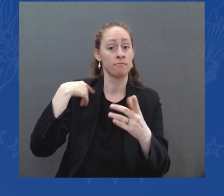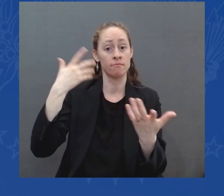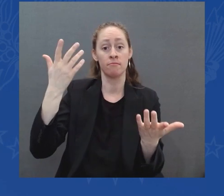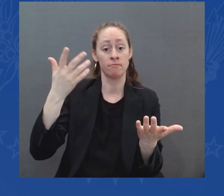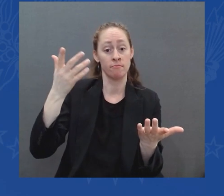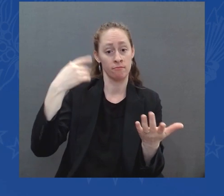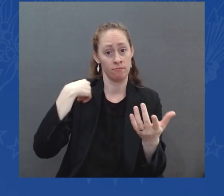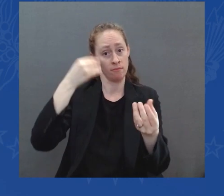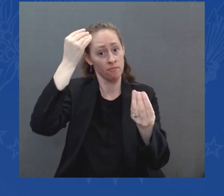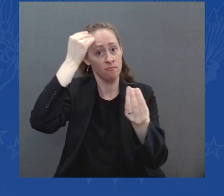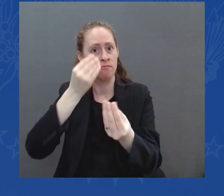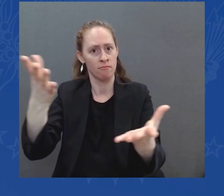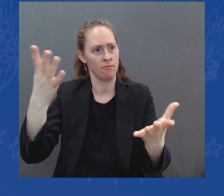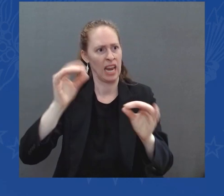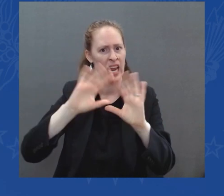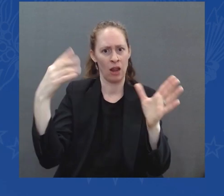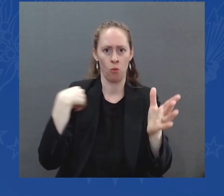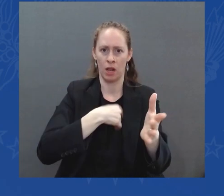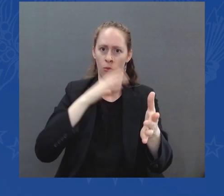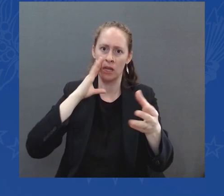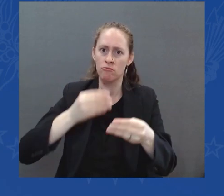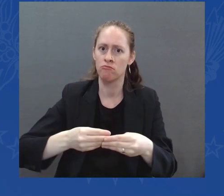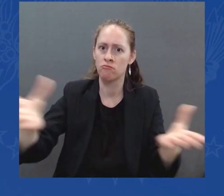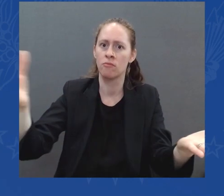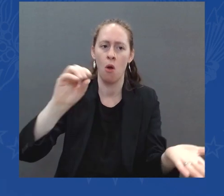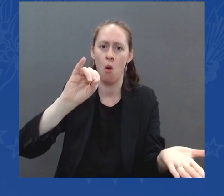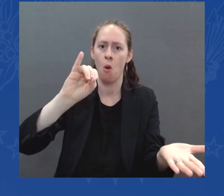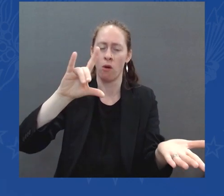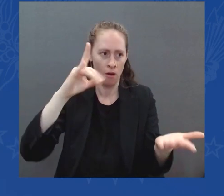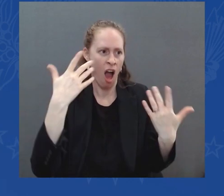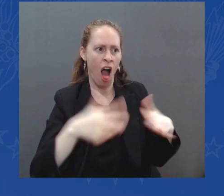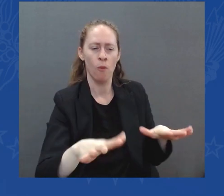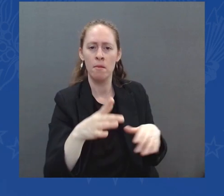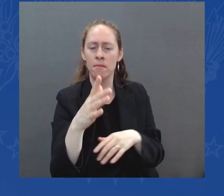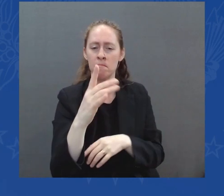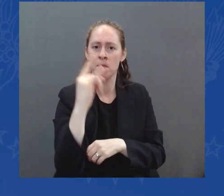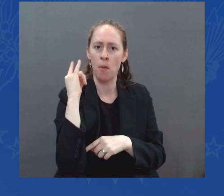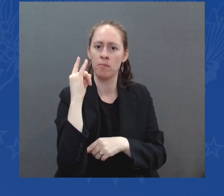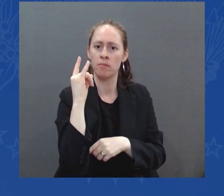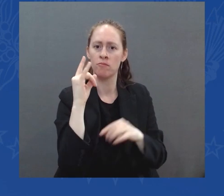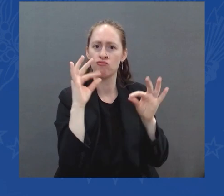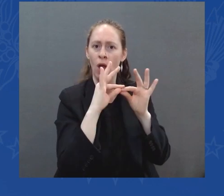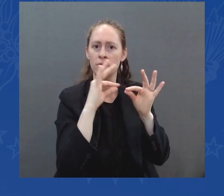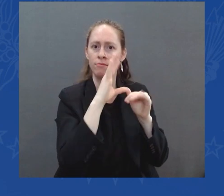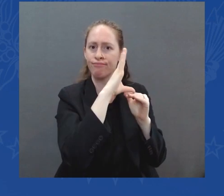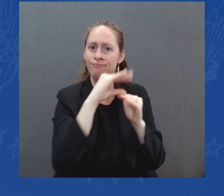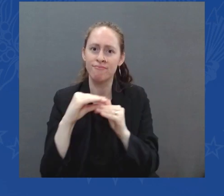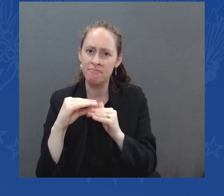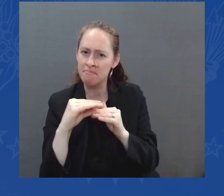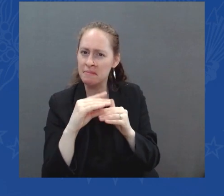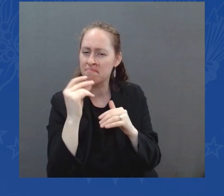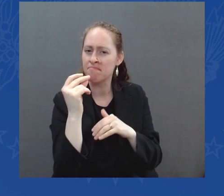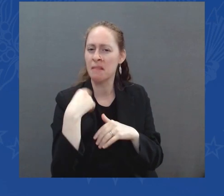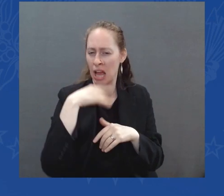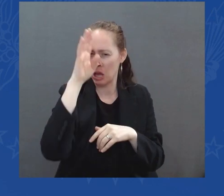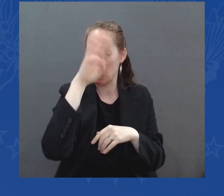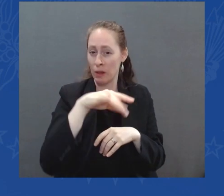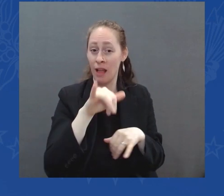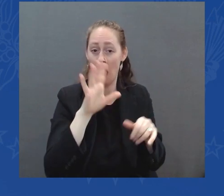They're already come down. My guess is we'll see it come down -- continue to come down. But how far down, I don't think anyone can tell.